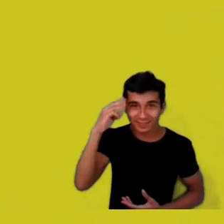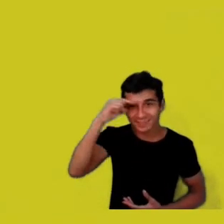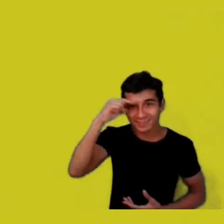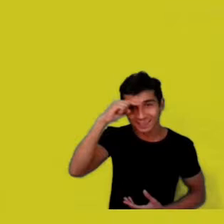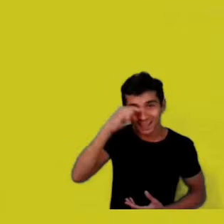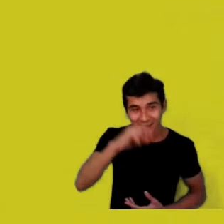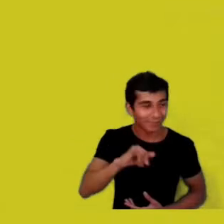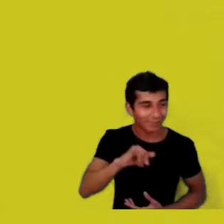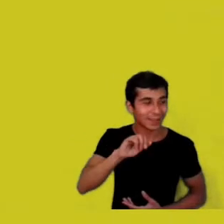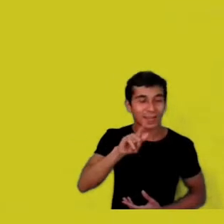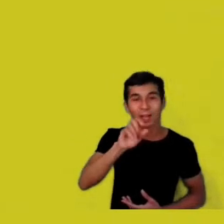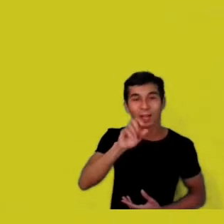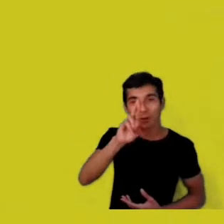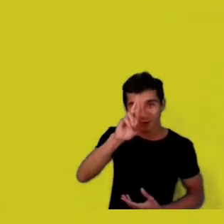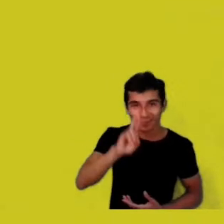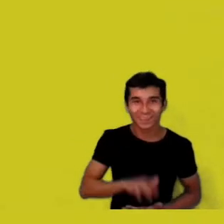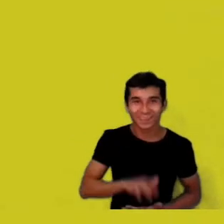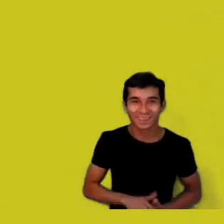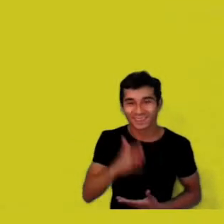Thiago, I didn’t see him.